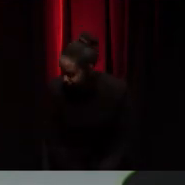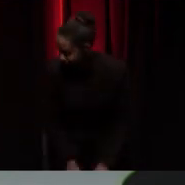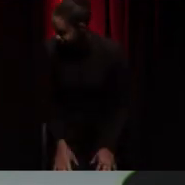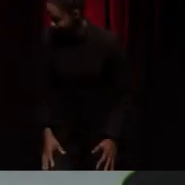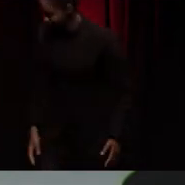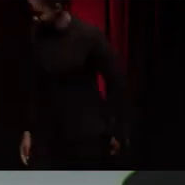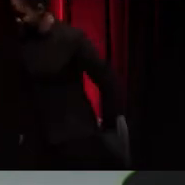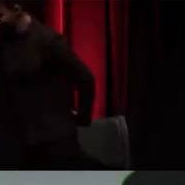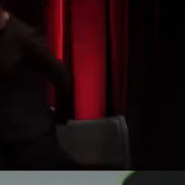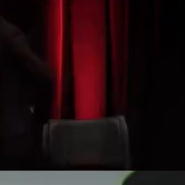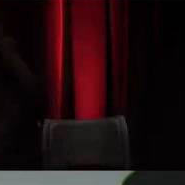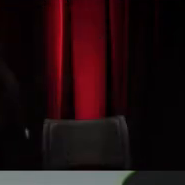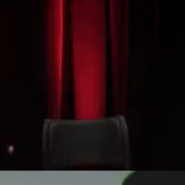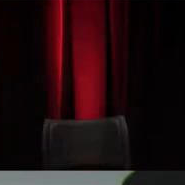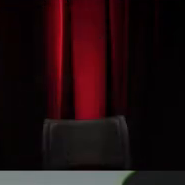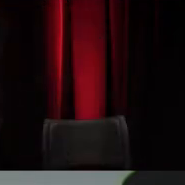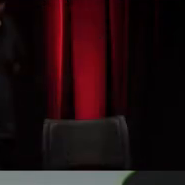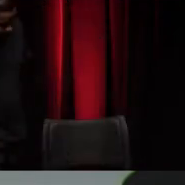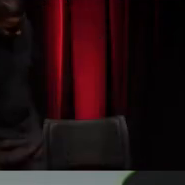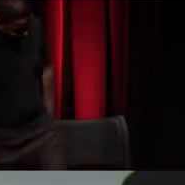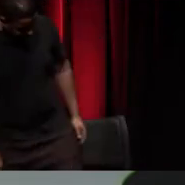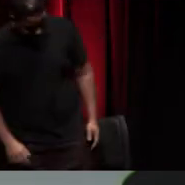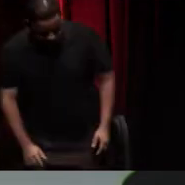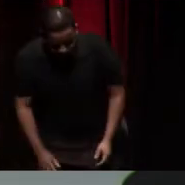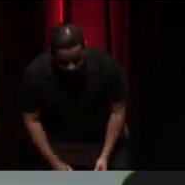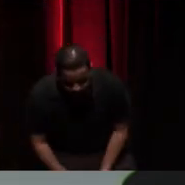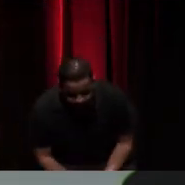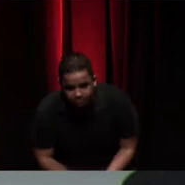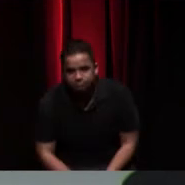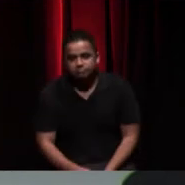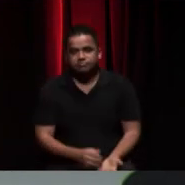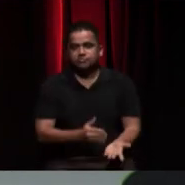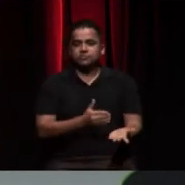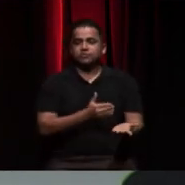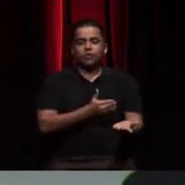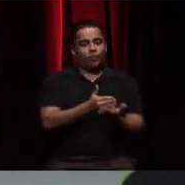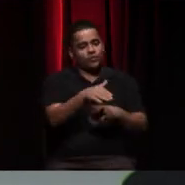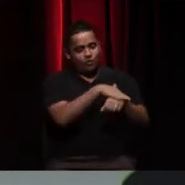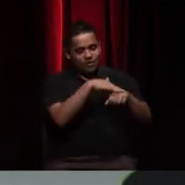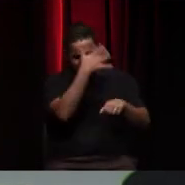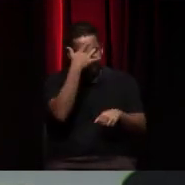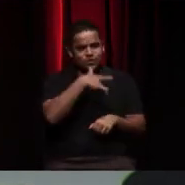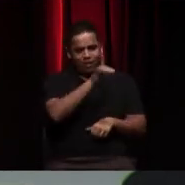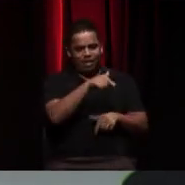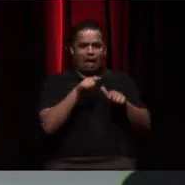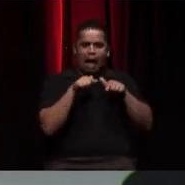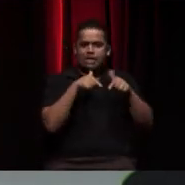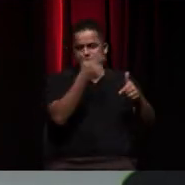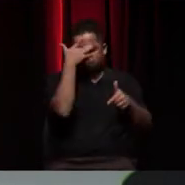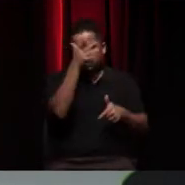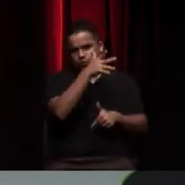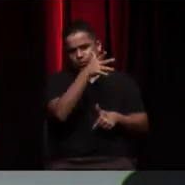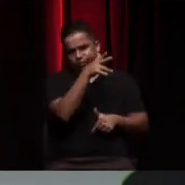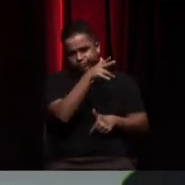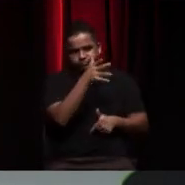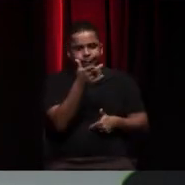We were able to talk with activists for the medicinal use of marihuana. There was no interference at all.